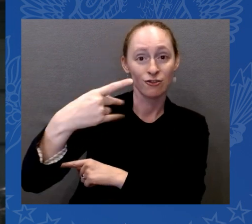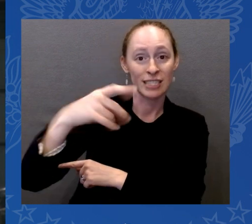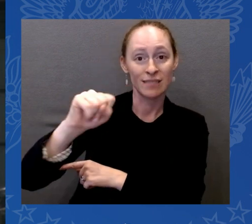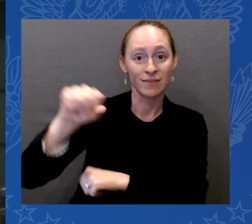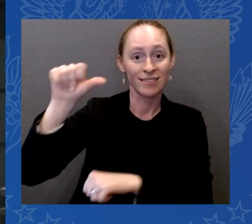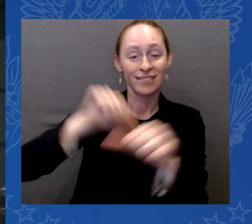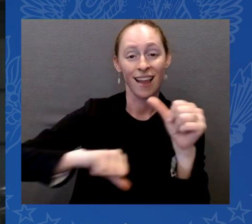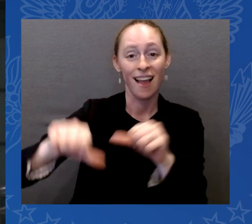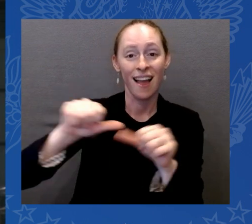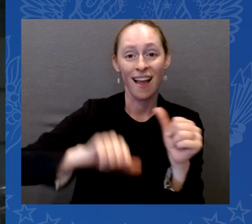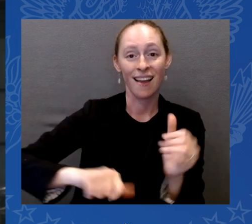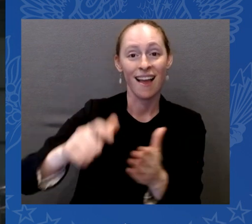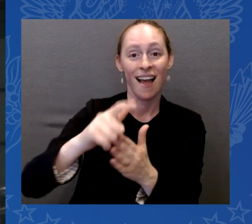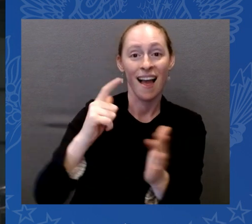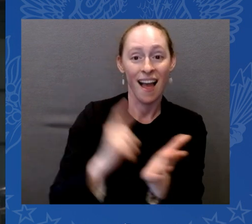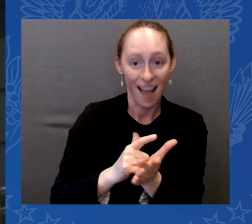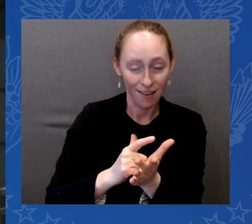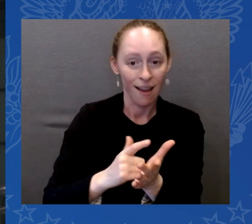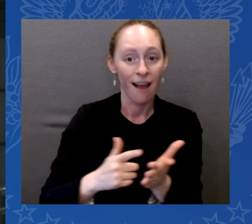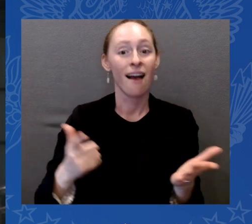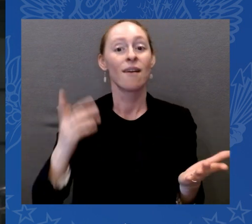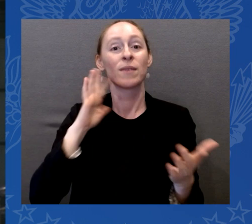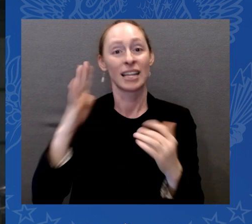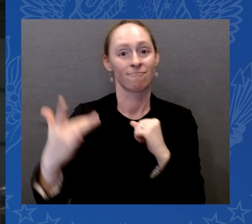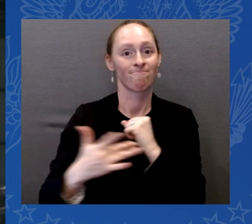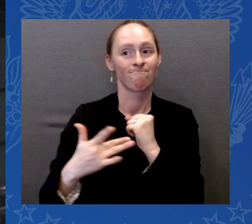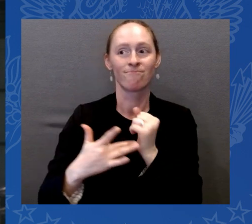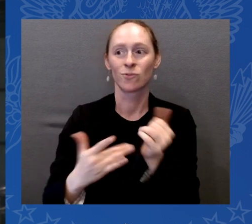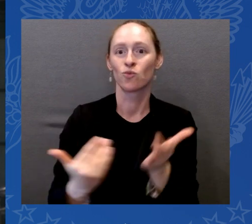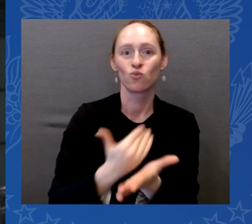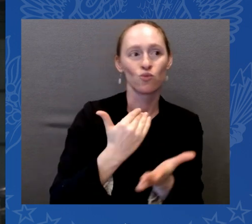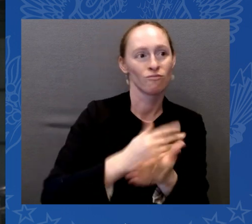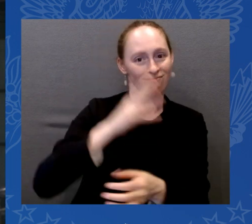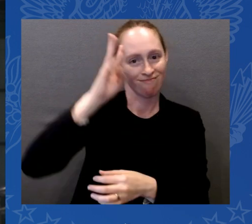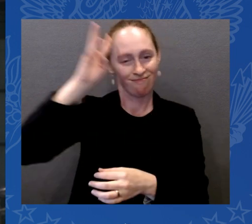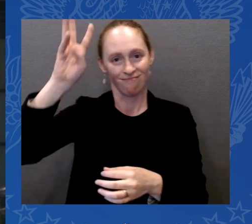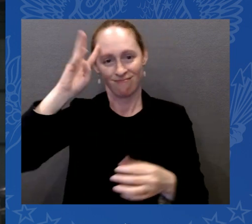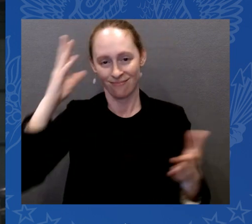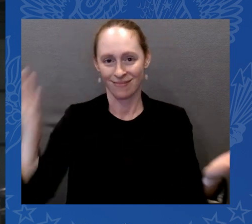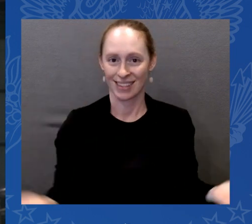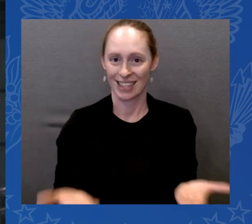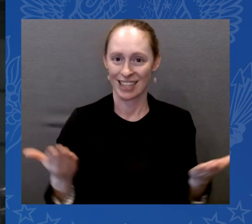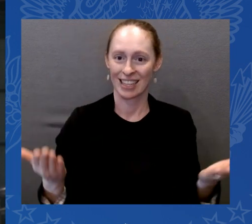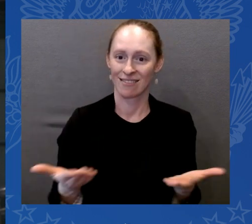At least 10,000 jobs -- these are good-paying jobs, by the way. Decent jobs.